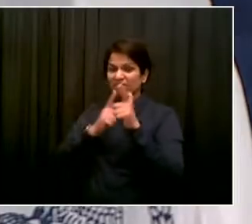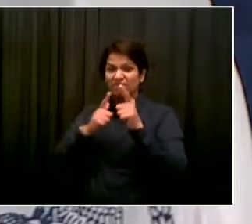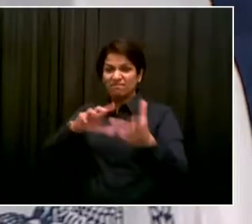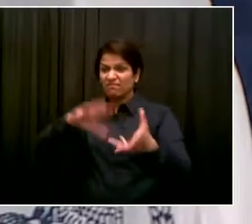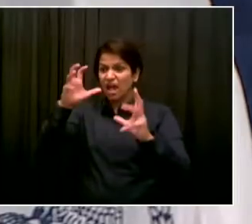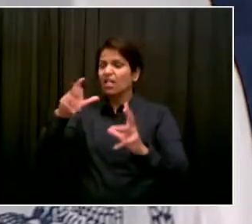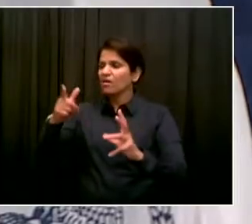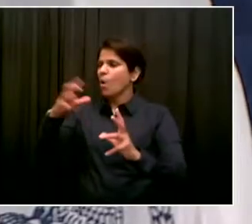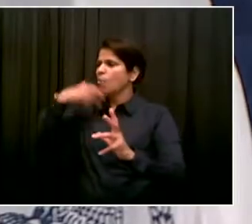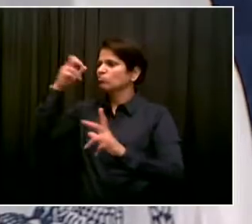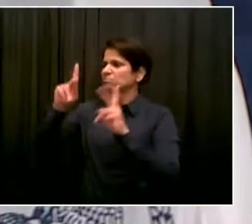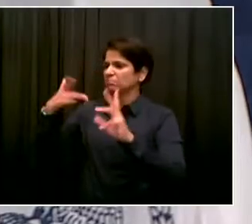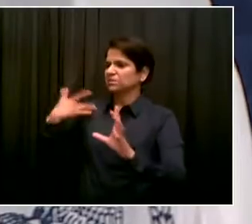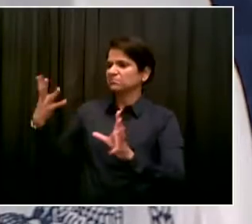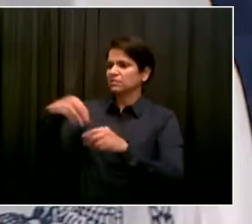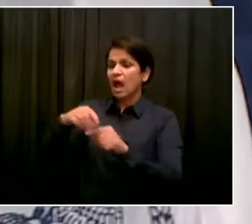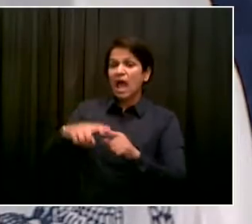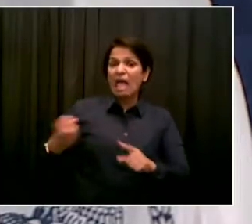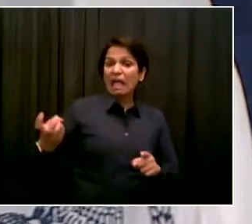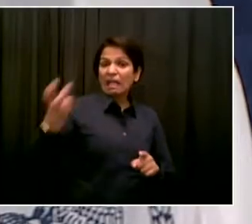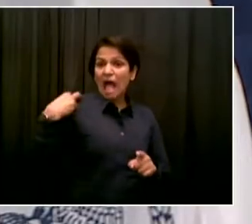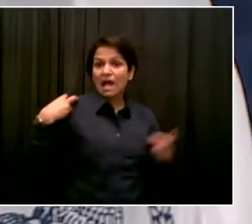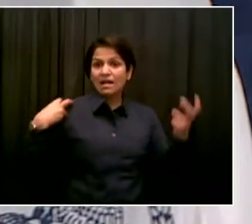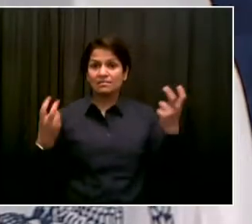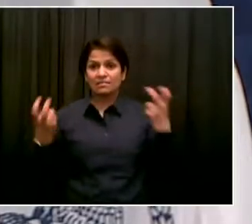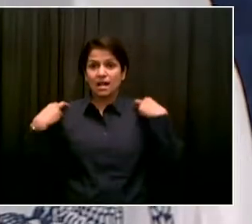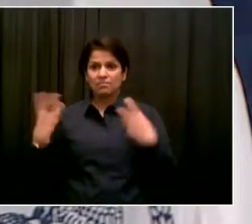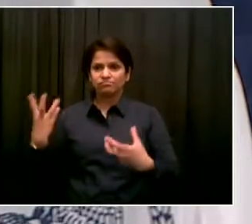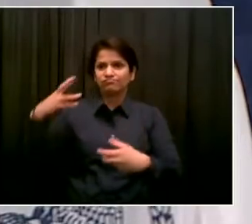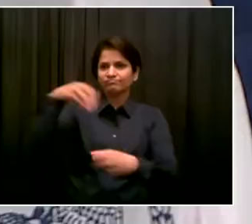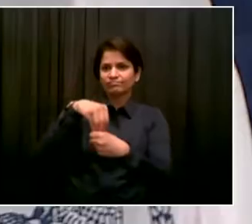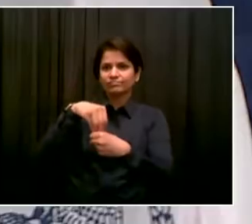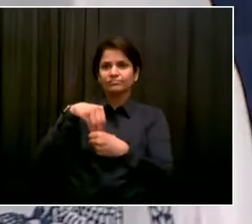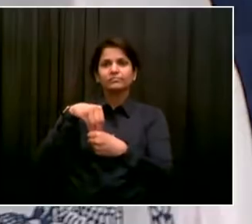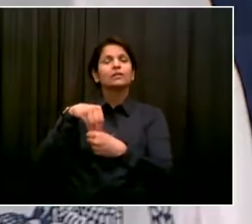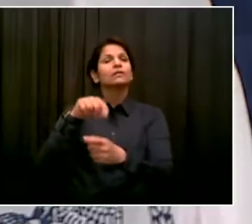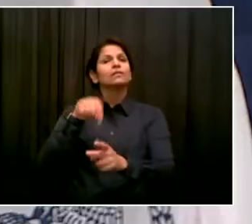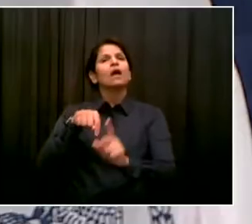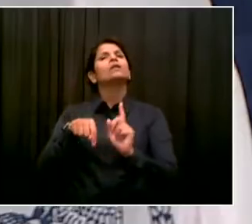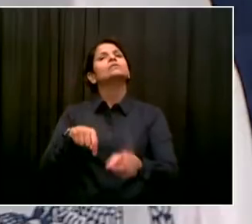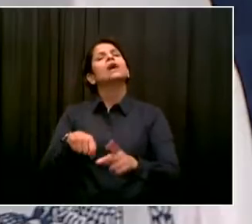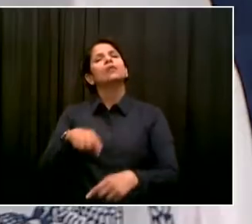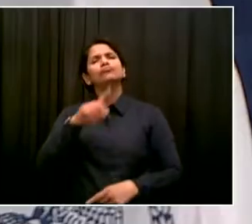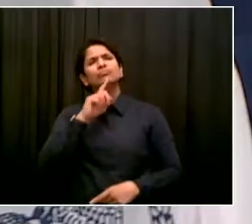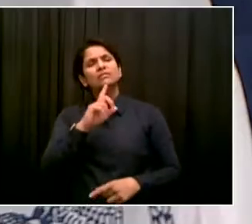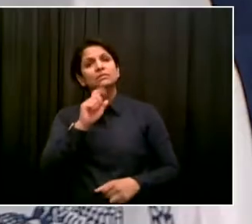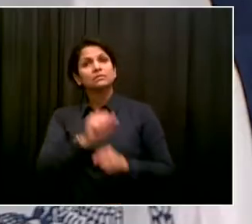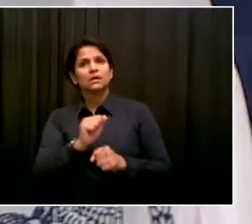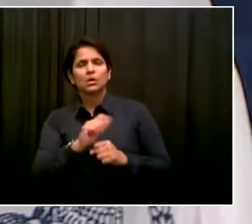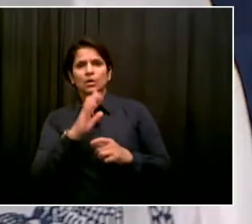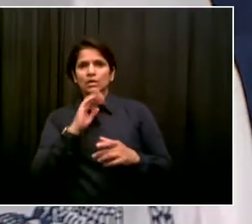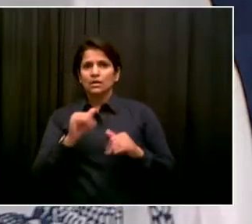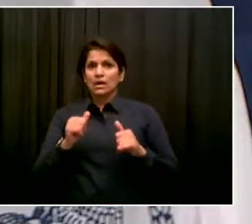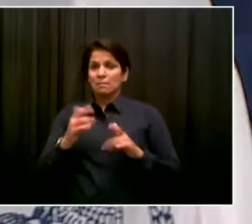VIOLENCE INCLUDING GANG AND CREW SITUATIONS. BUT I THINK WHAT